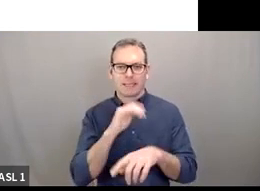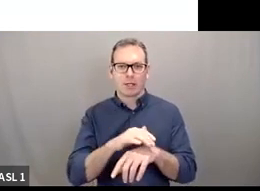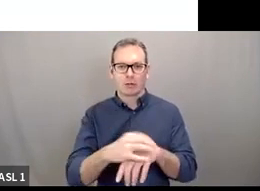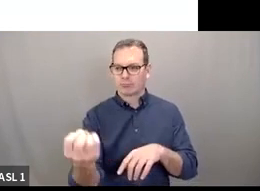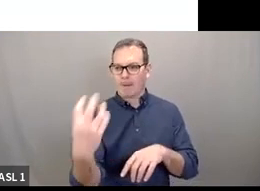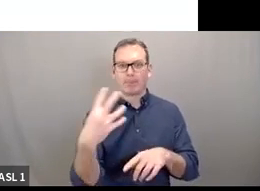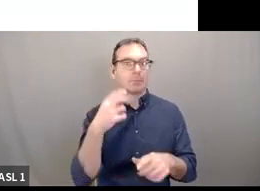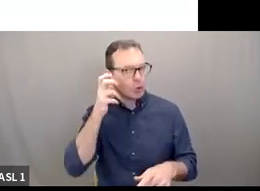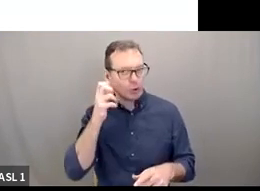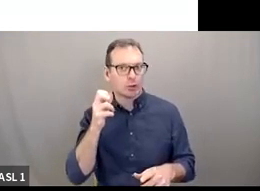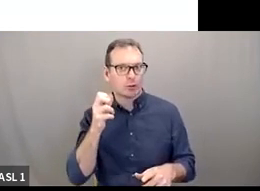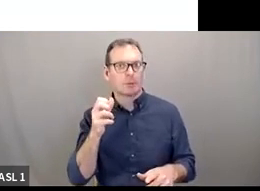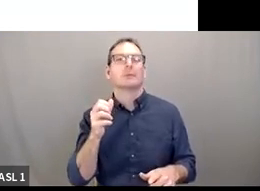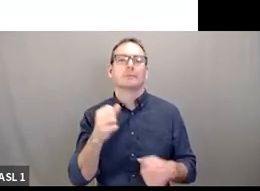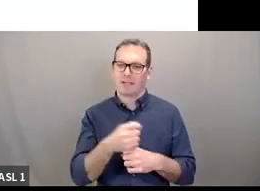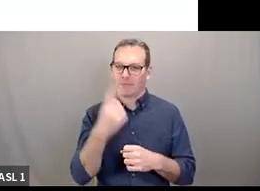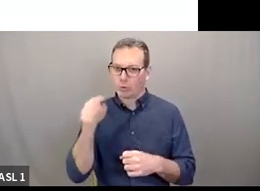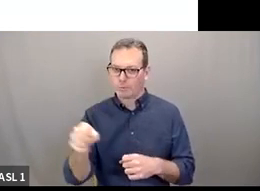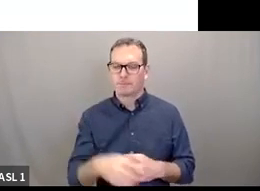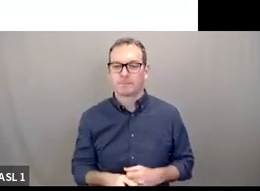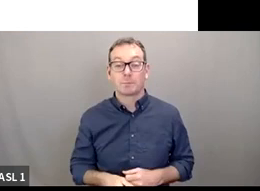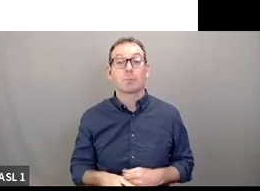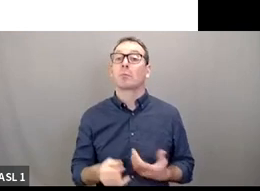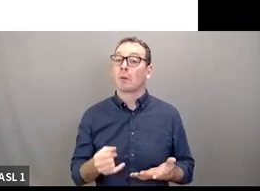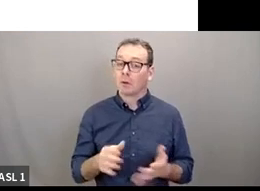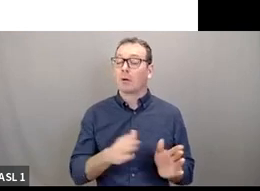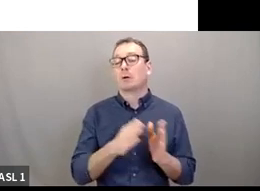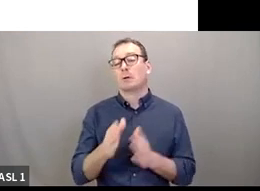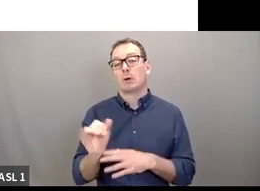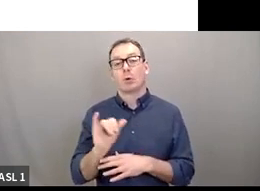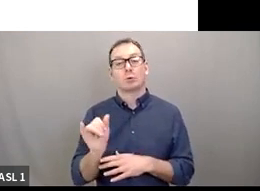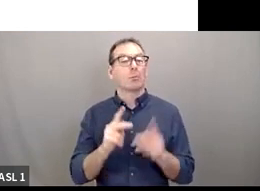people if they're not doing too well with typing different disabilities they're not